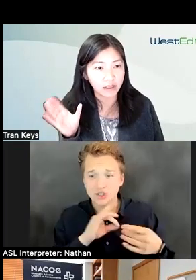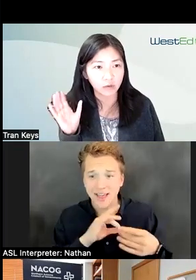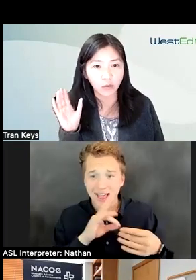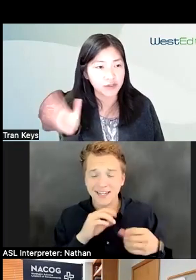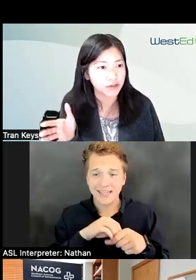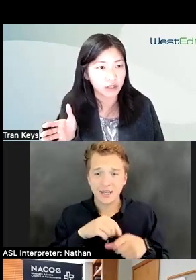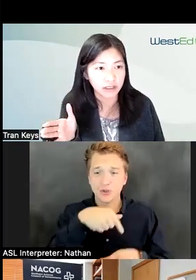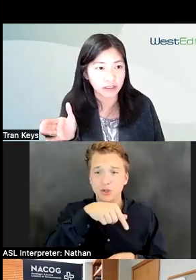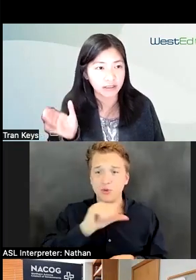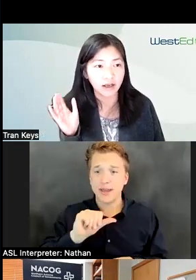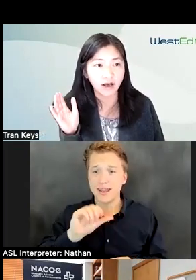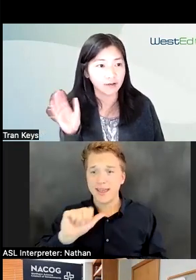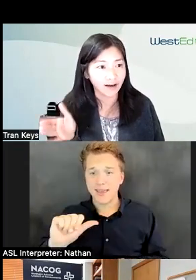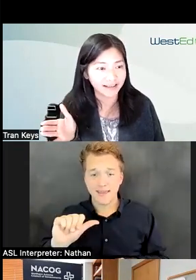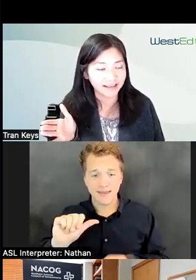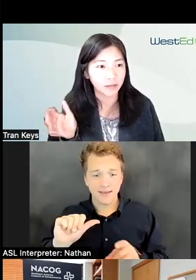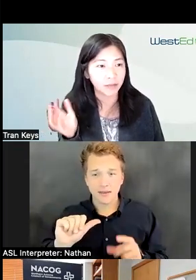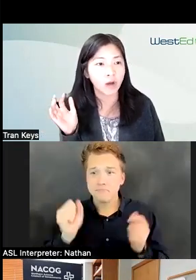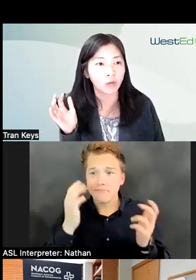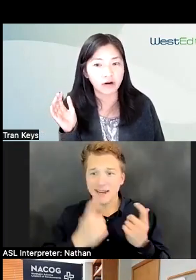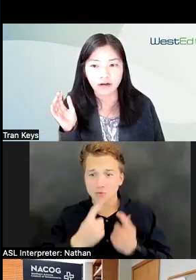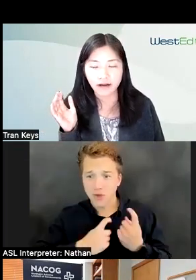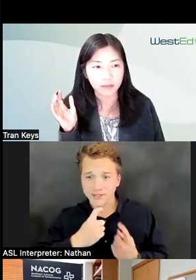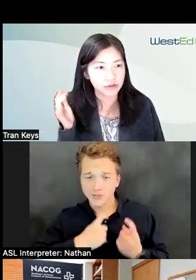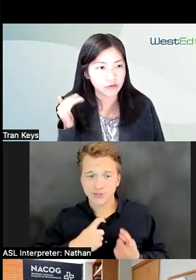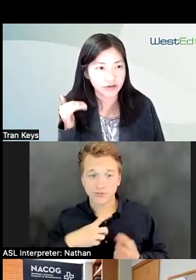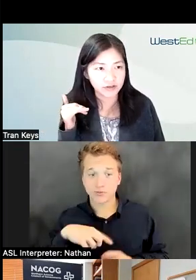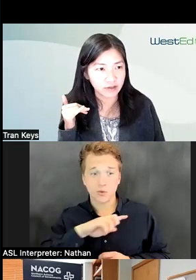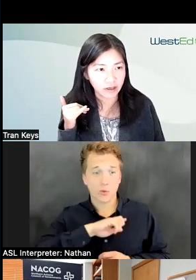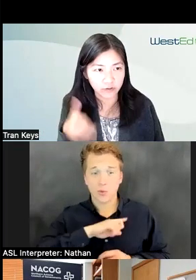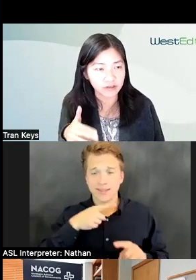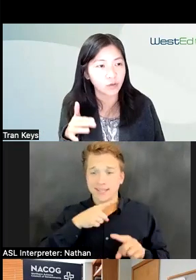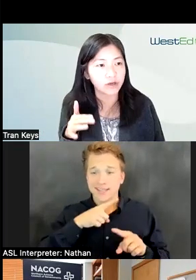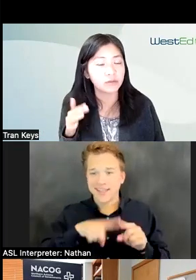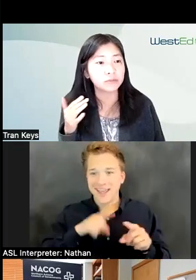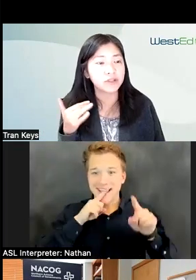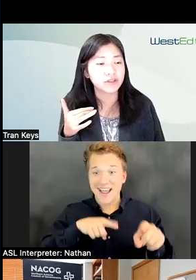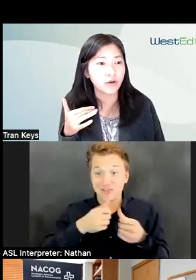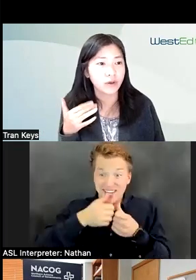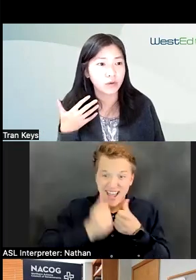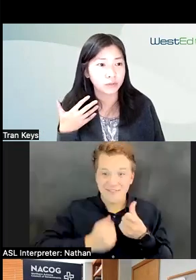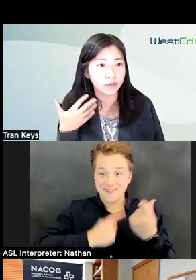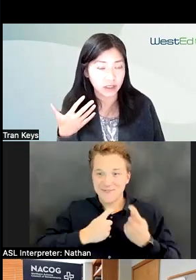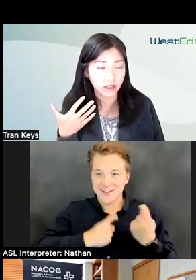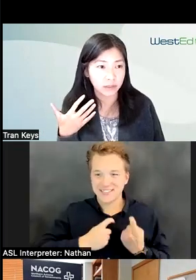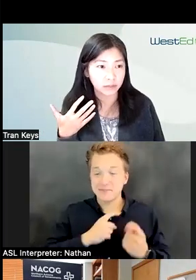In the Q&A, questions are coming in a lot. We are not able to address every single one of them, but please know that we will be putting